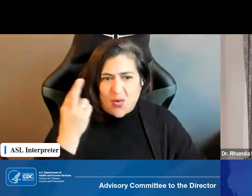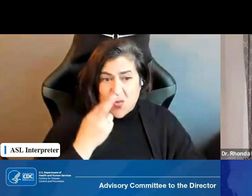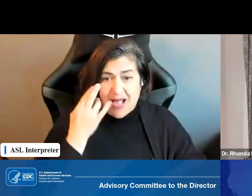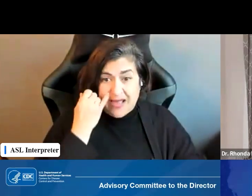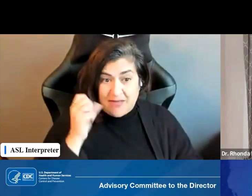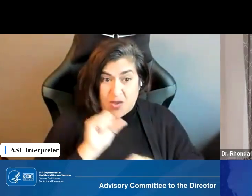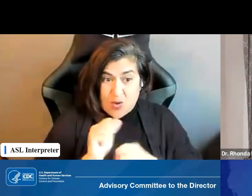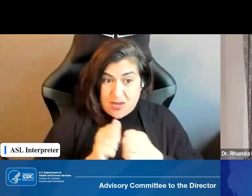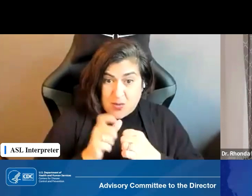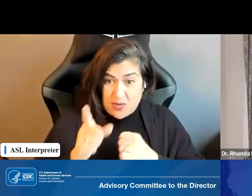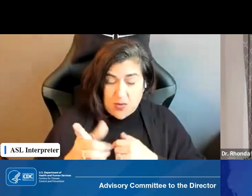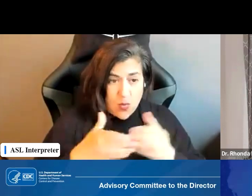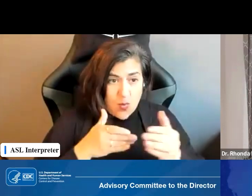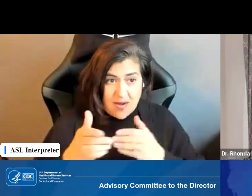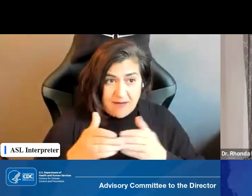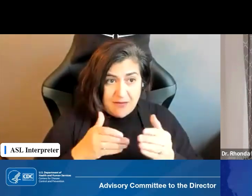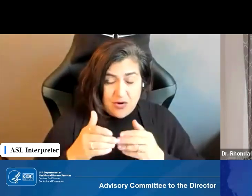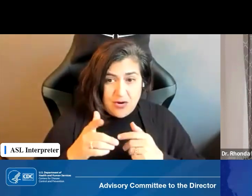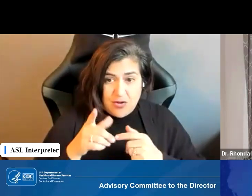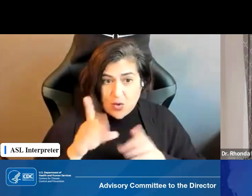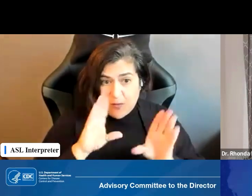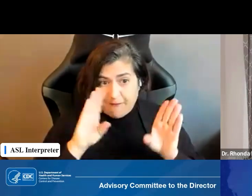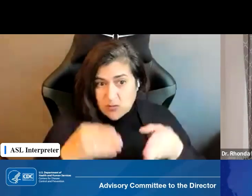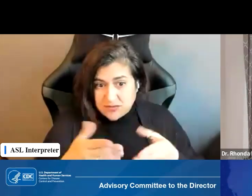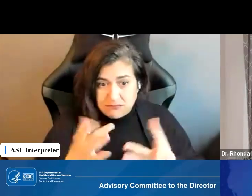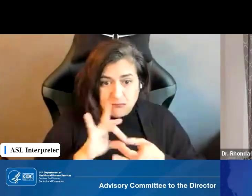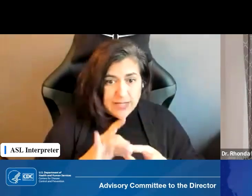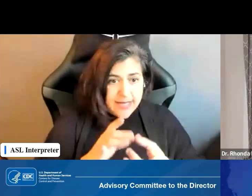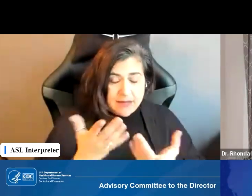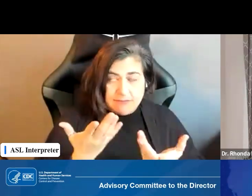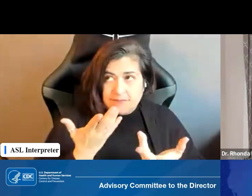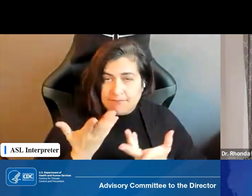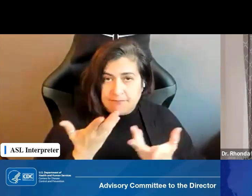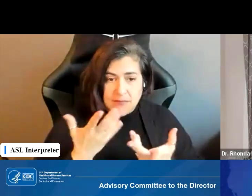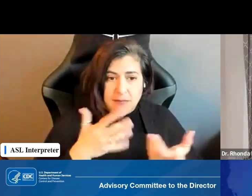on whatever favors you focus on, whether it's again maternal, child health, et cetera,